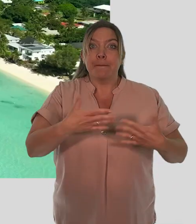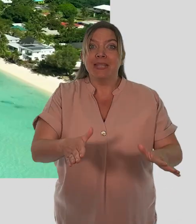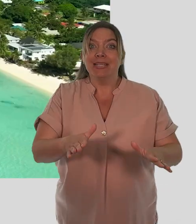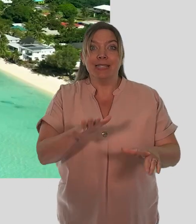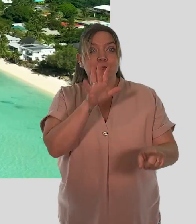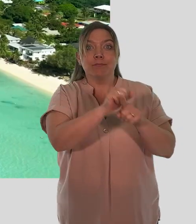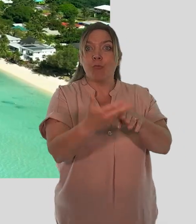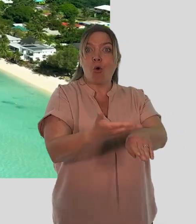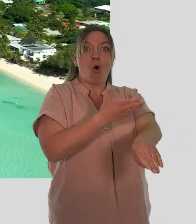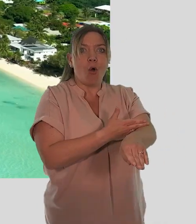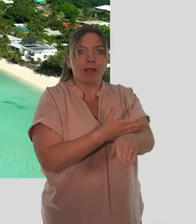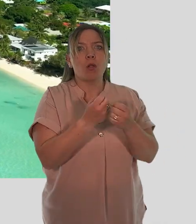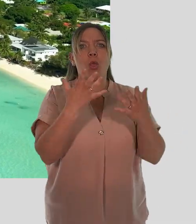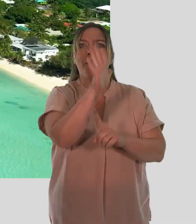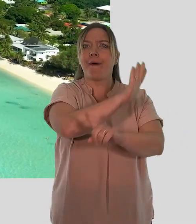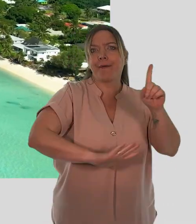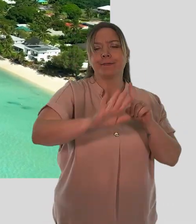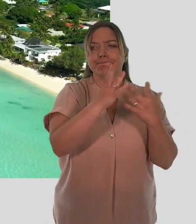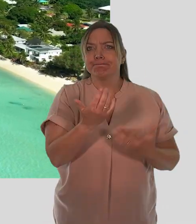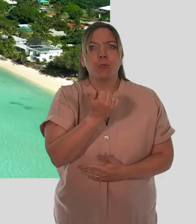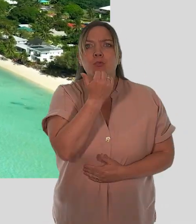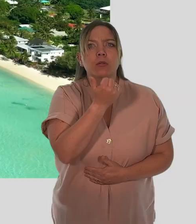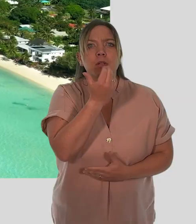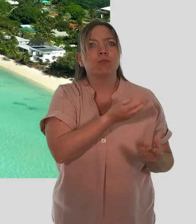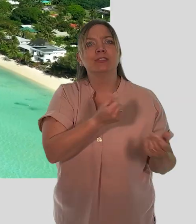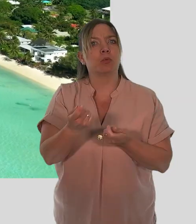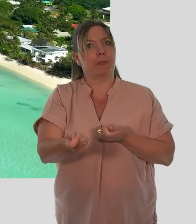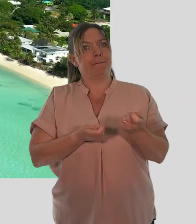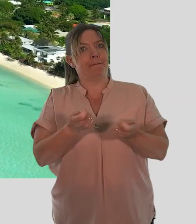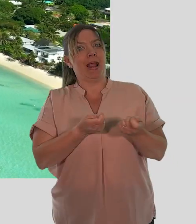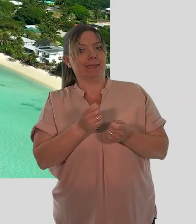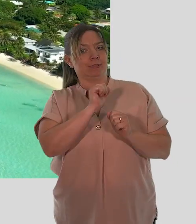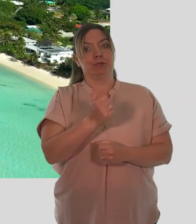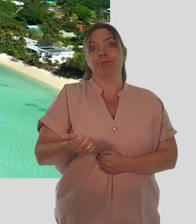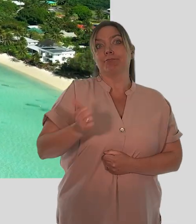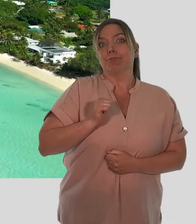With the breadth of established risk factors, a multidisciplinary approach is critical.